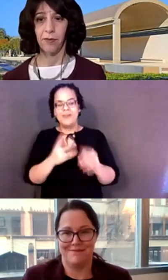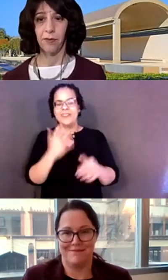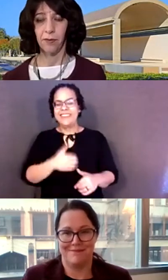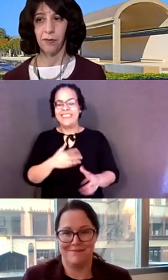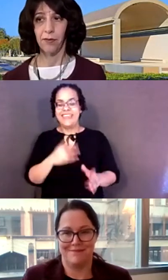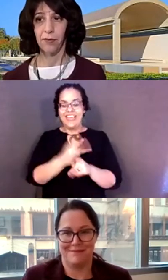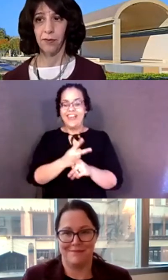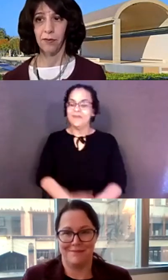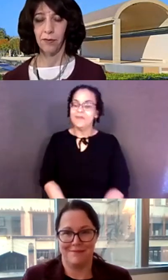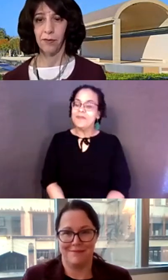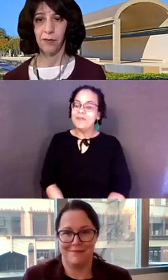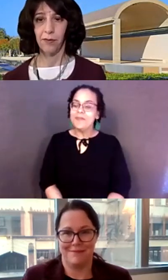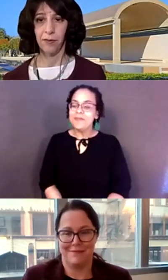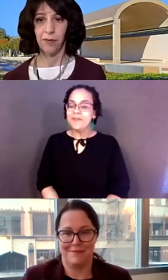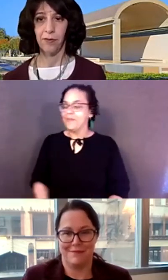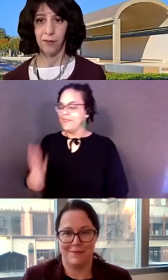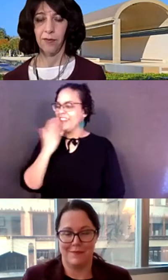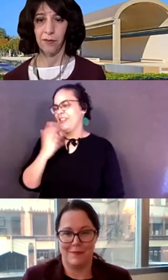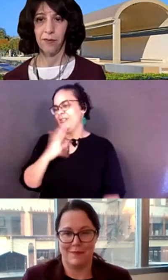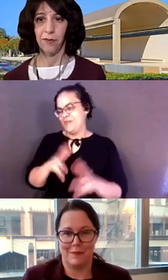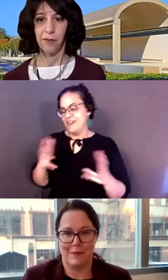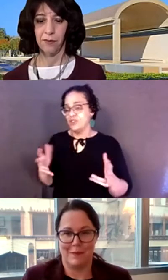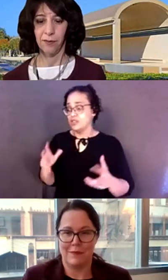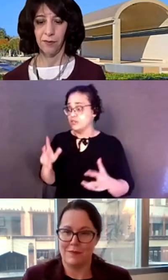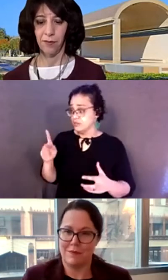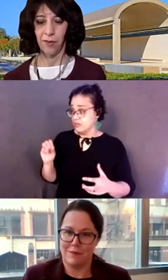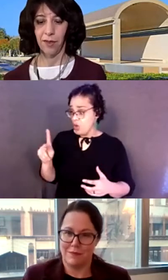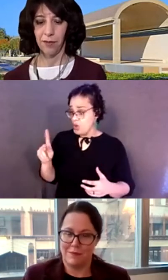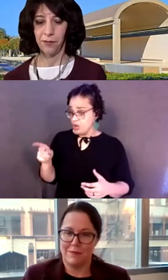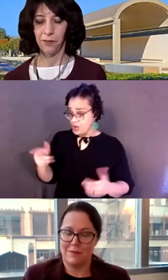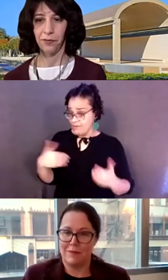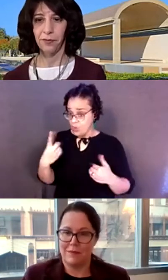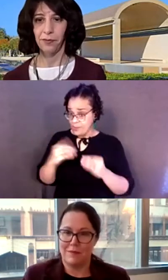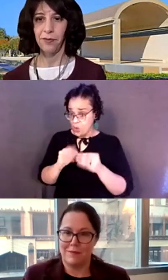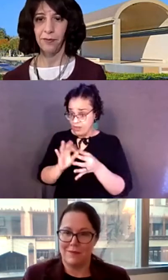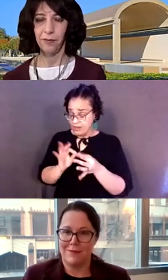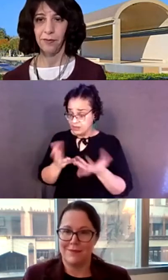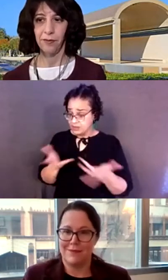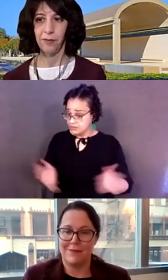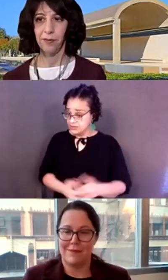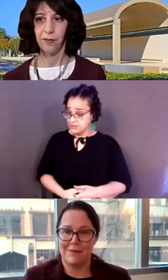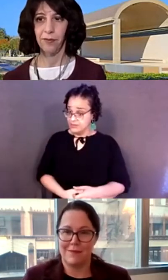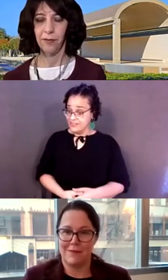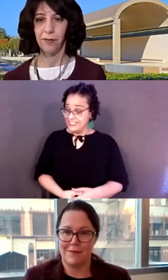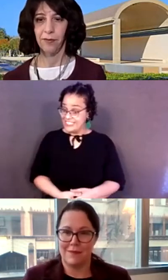This is Christine. Thanks so much. Koko, did you have one more thing to add?